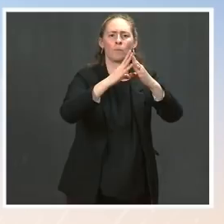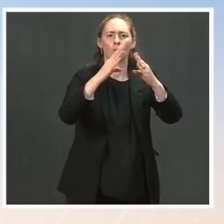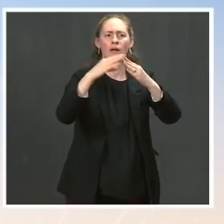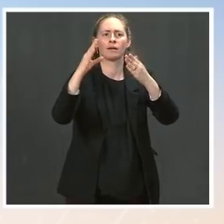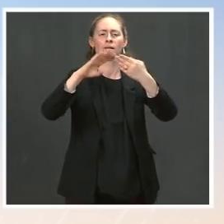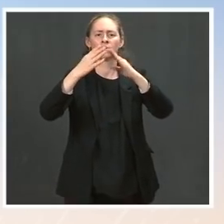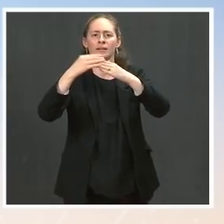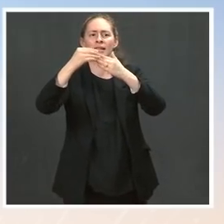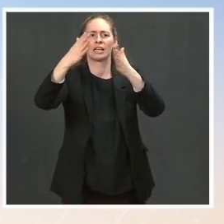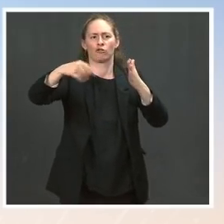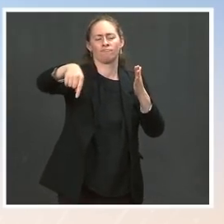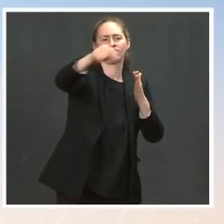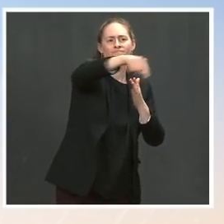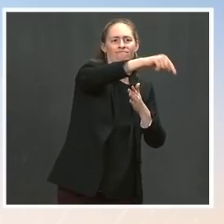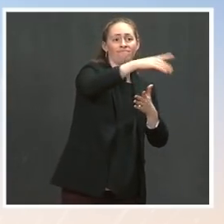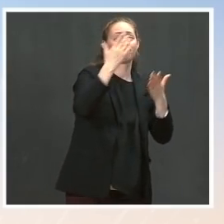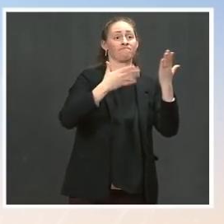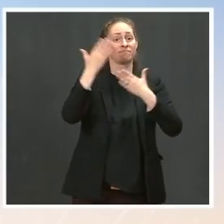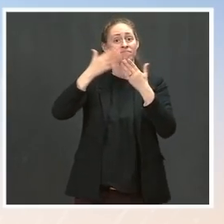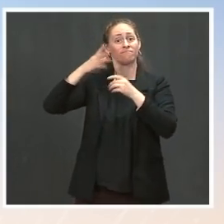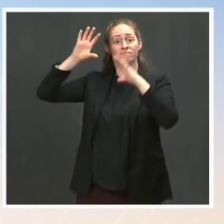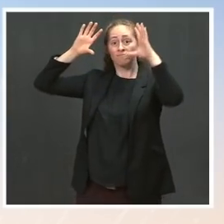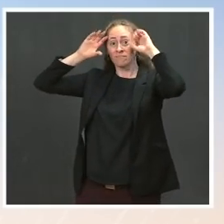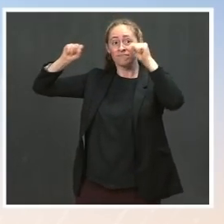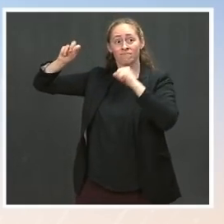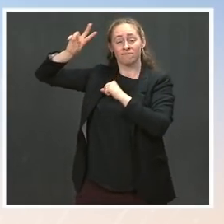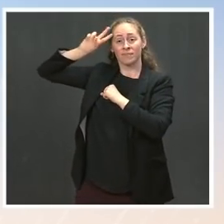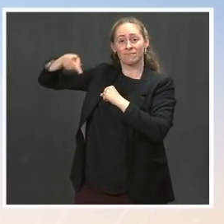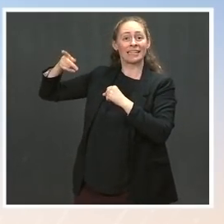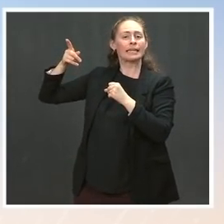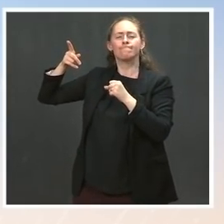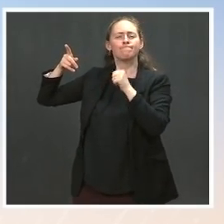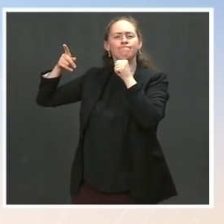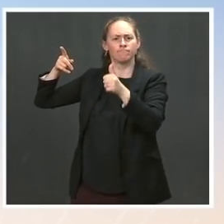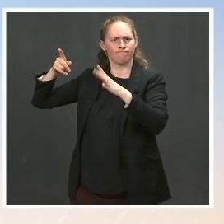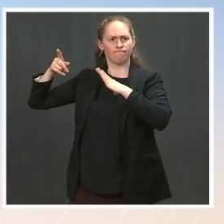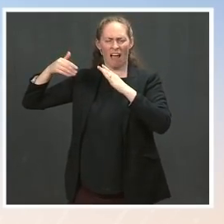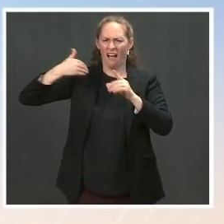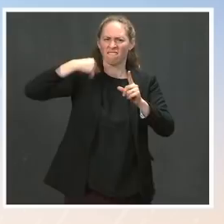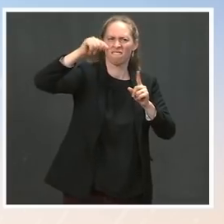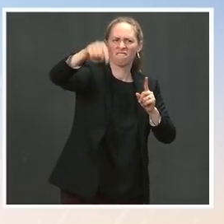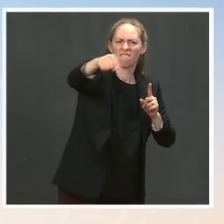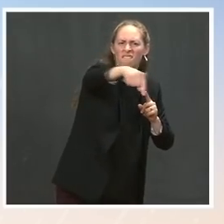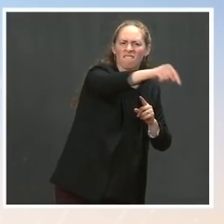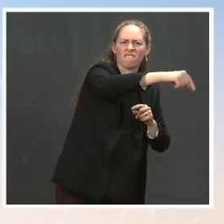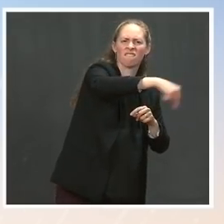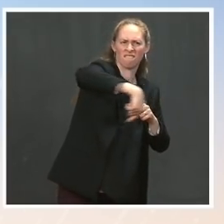may not be the right voices in a range of communities across the country. Two, we believe that part of our objective